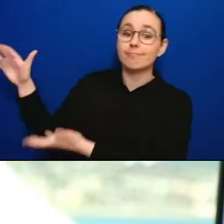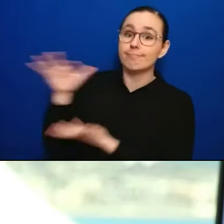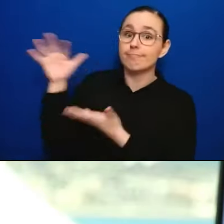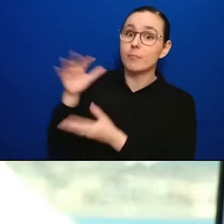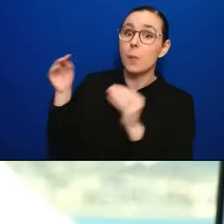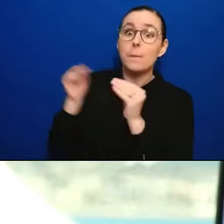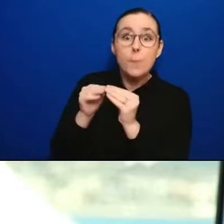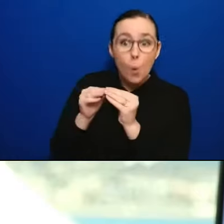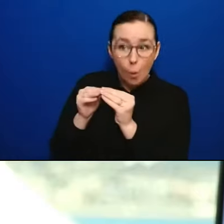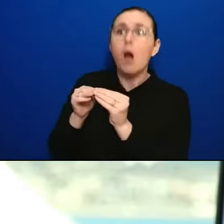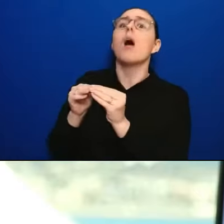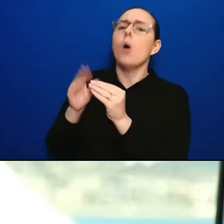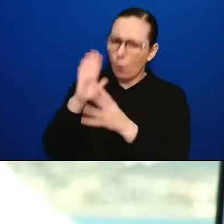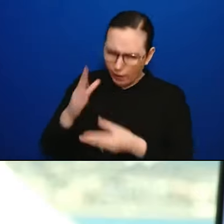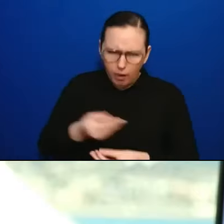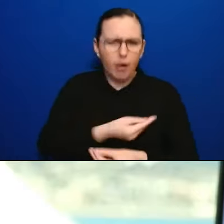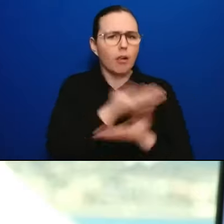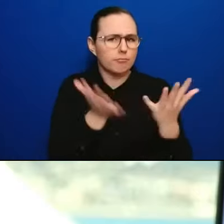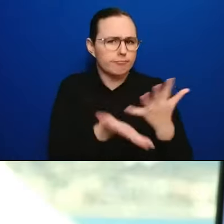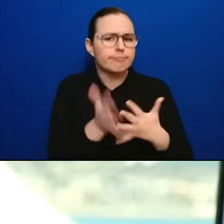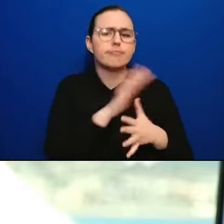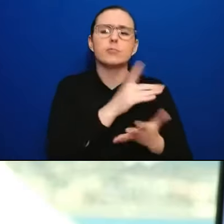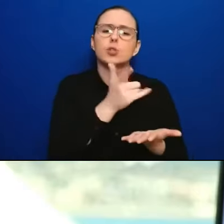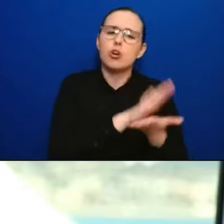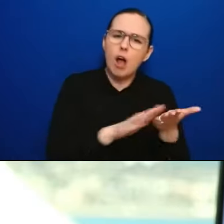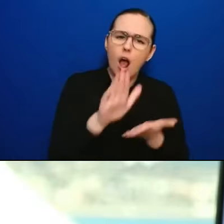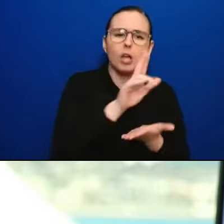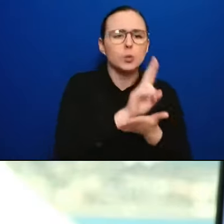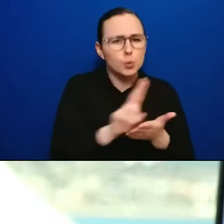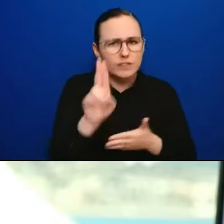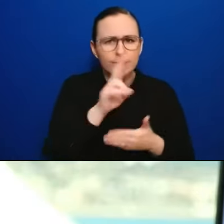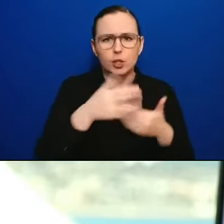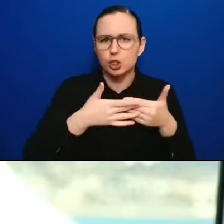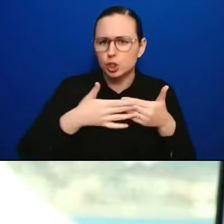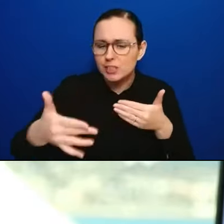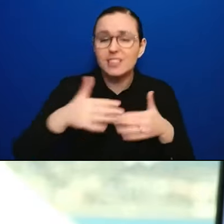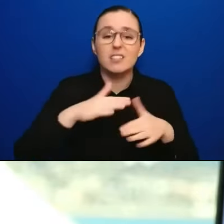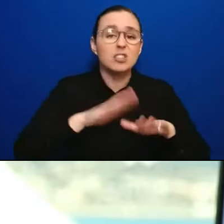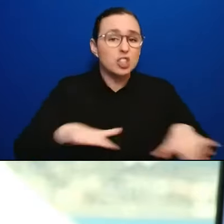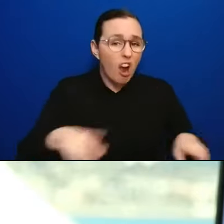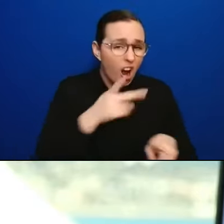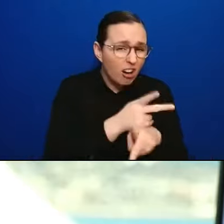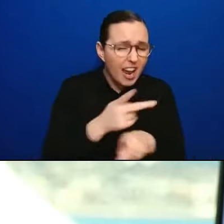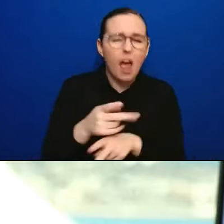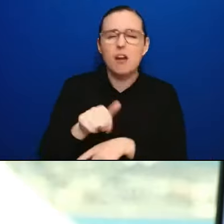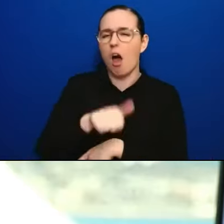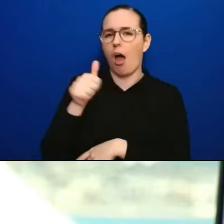continue to push to areas in greatest need and extend across postsecondary child and other